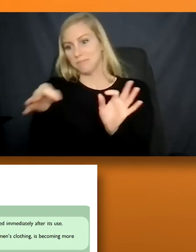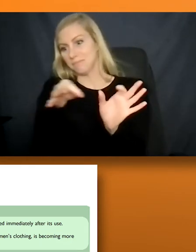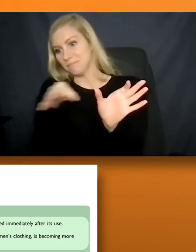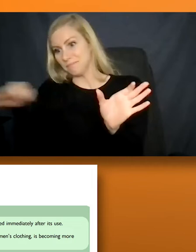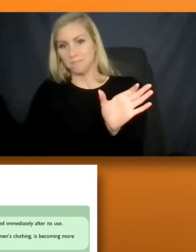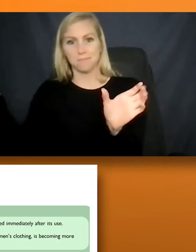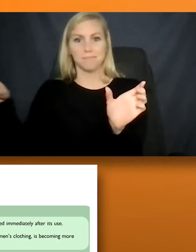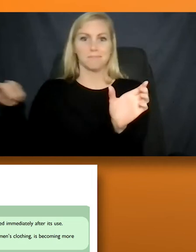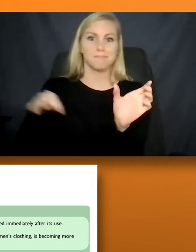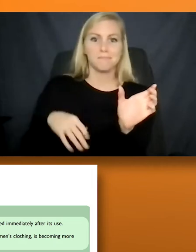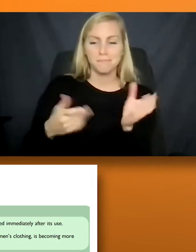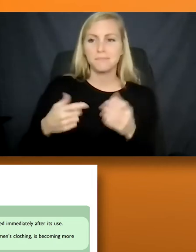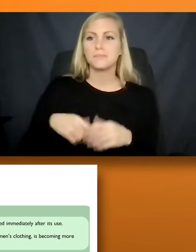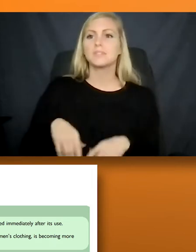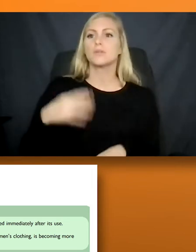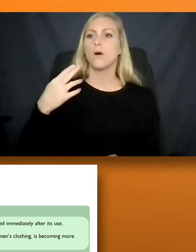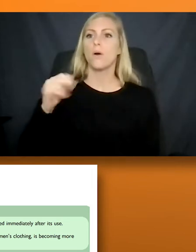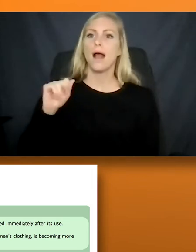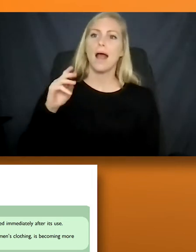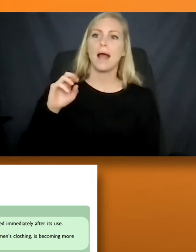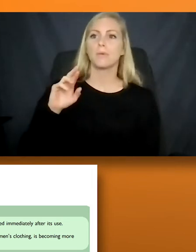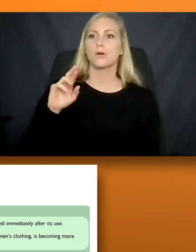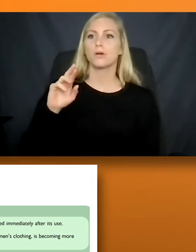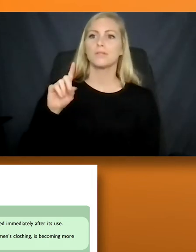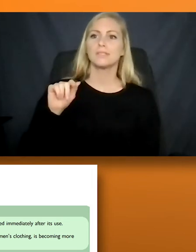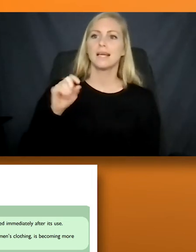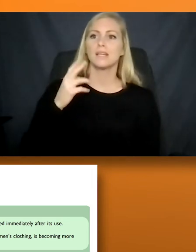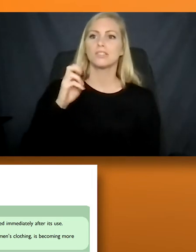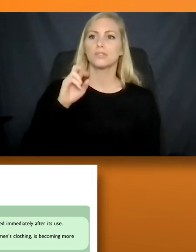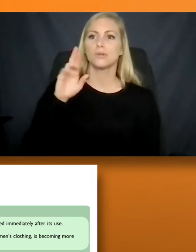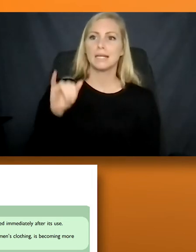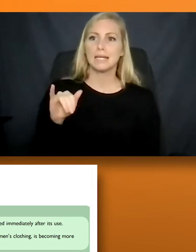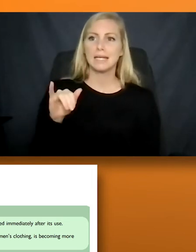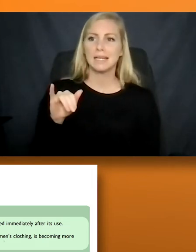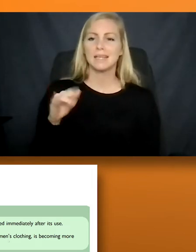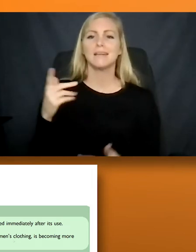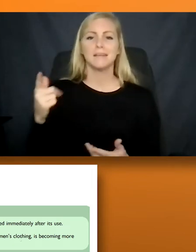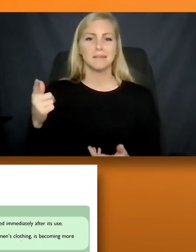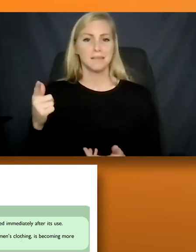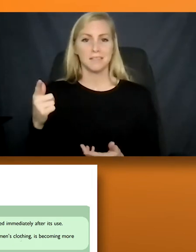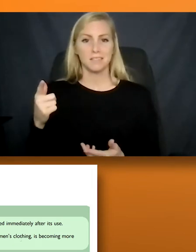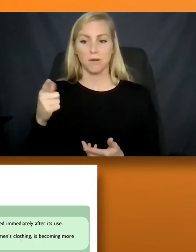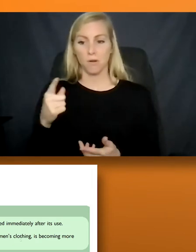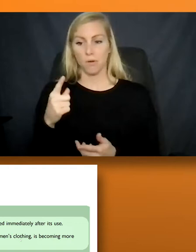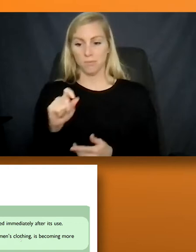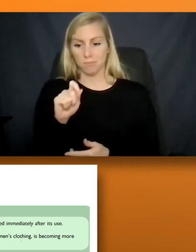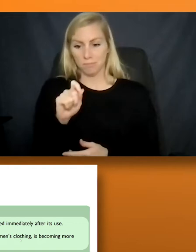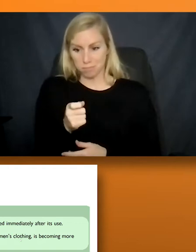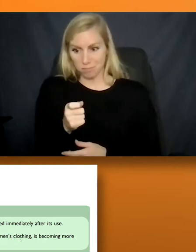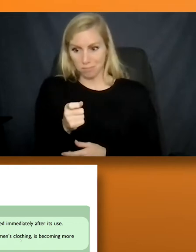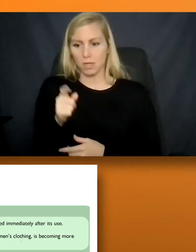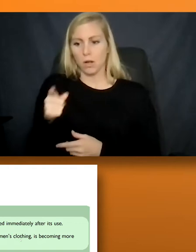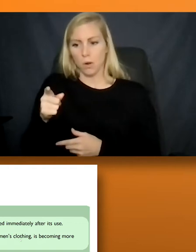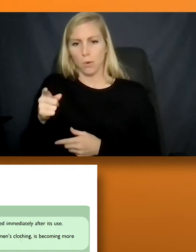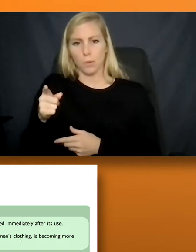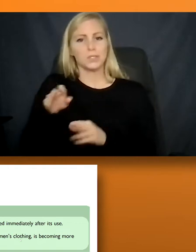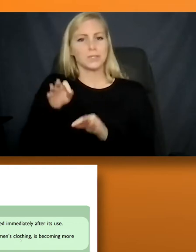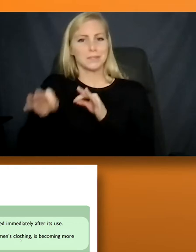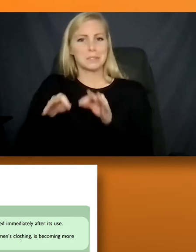So what you have here, example is, "Haberdashery, which is a store that sells men's clothing," so there's your meaning,